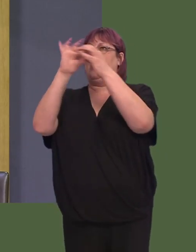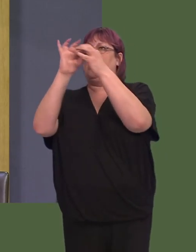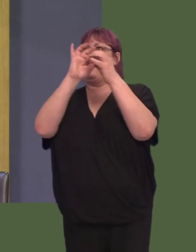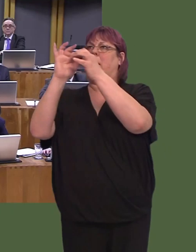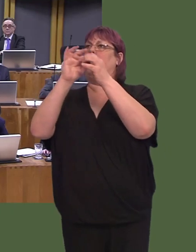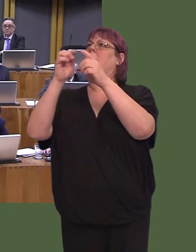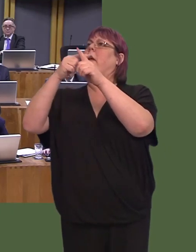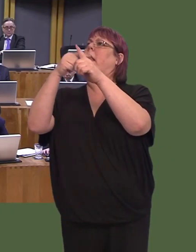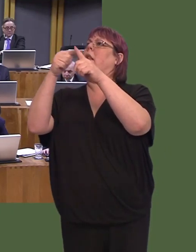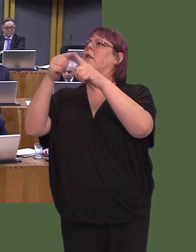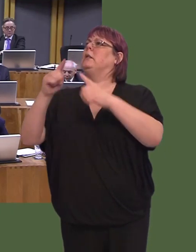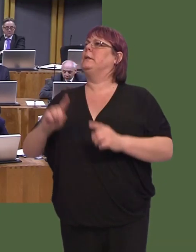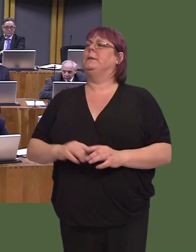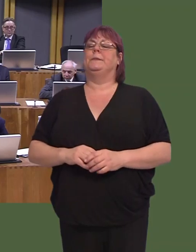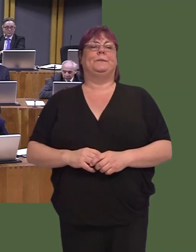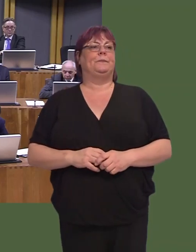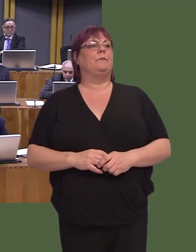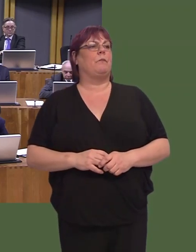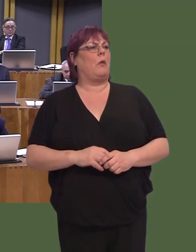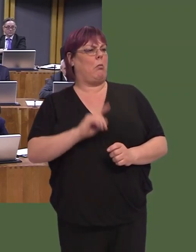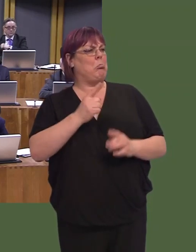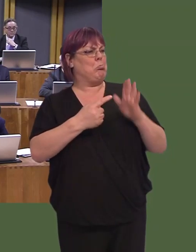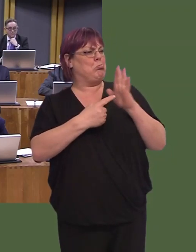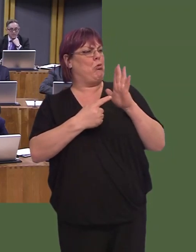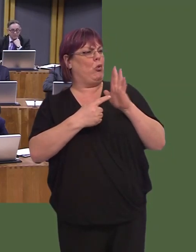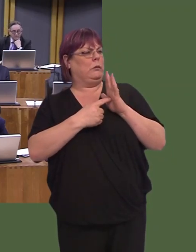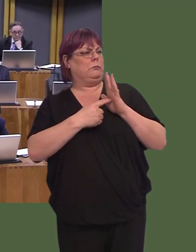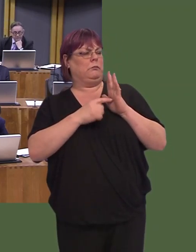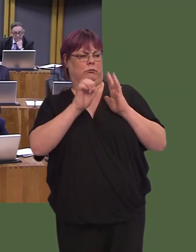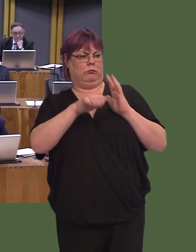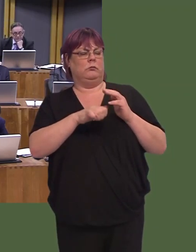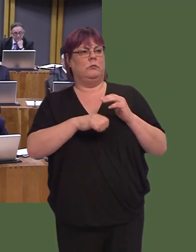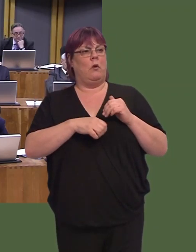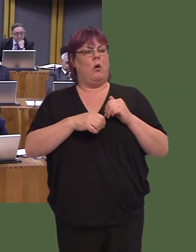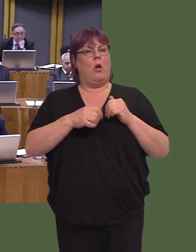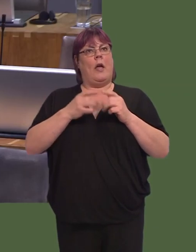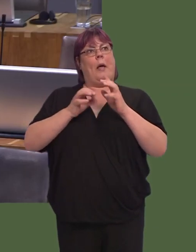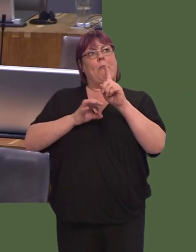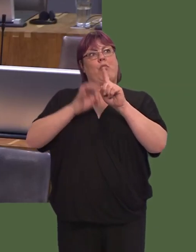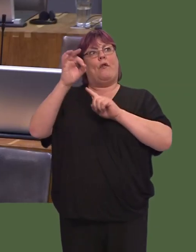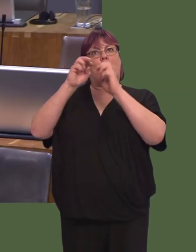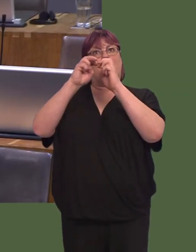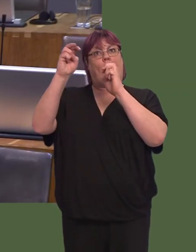Julie James AM: Yes, very important points. We certainly recognise the importance of improving transport connectivity between north Wales